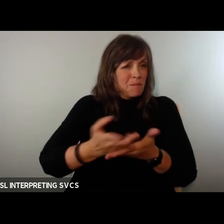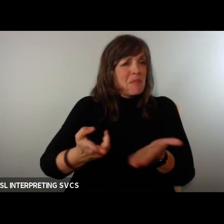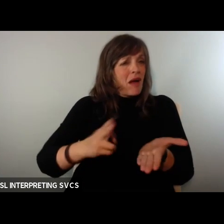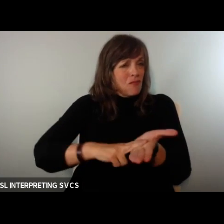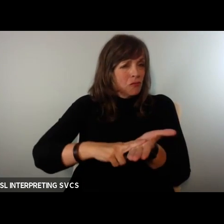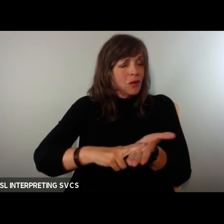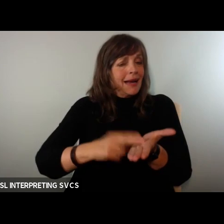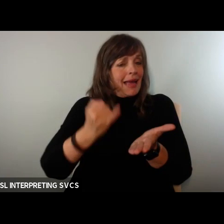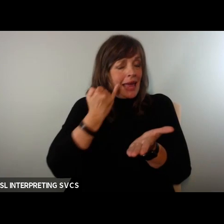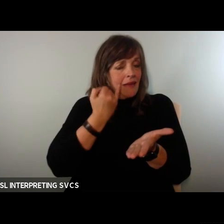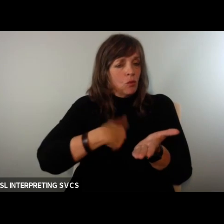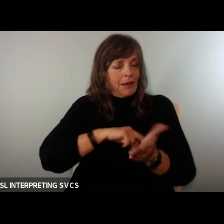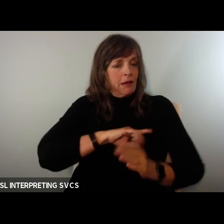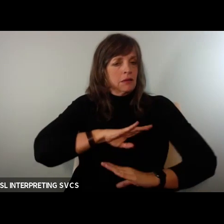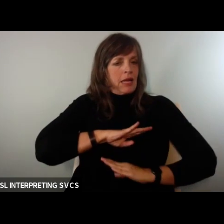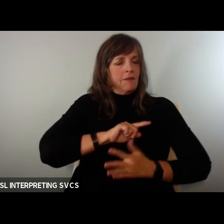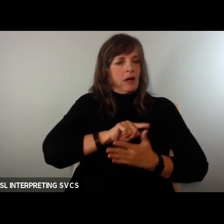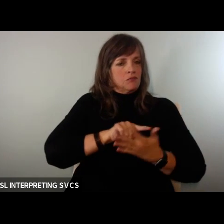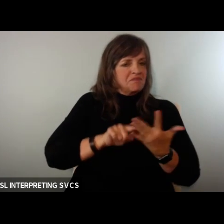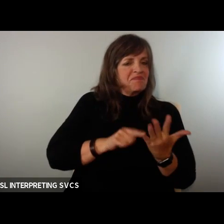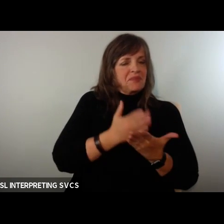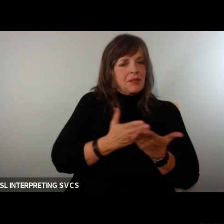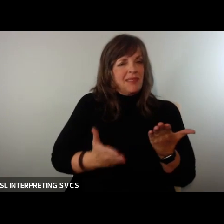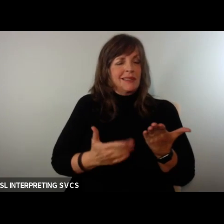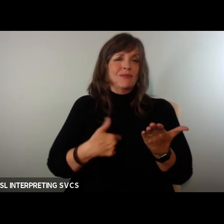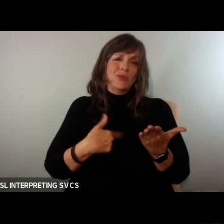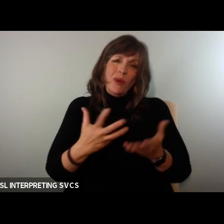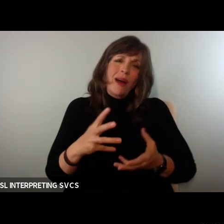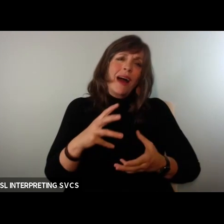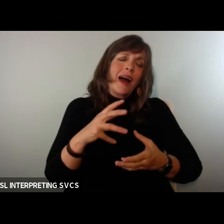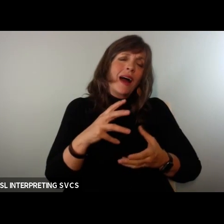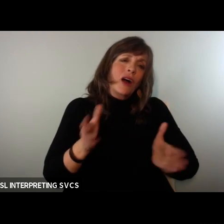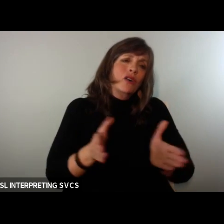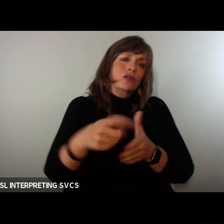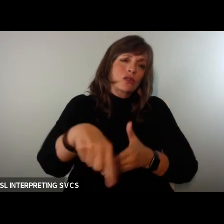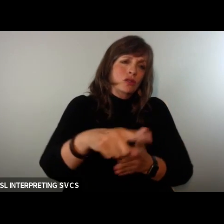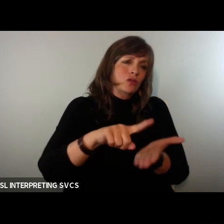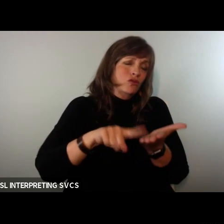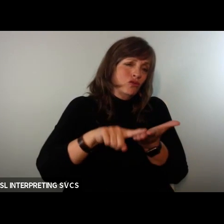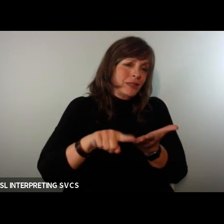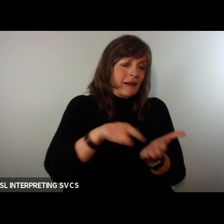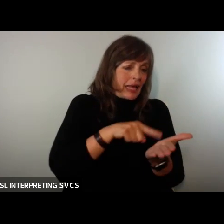and in those cases I do encourage you to check the cancellation policy to see if they're relevant for you.